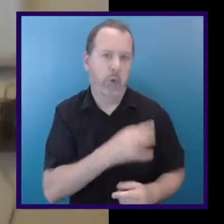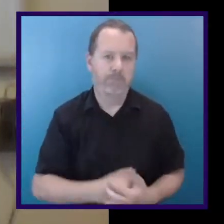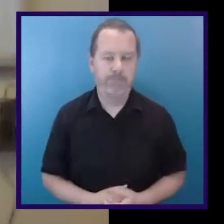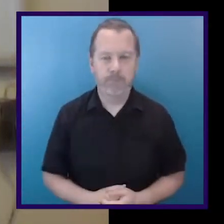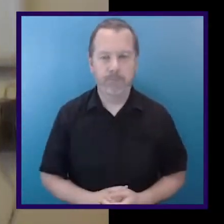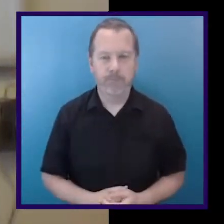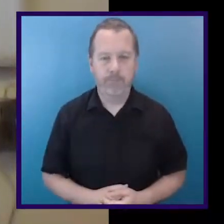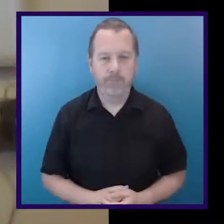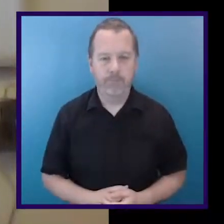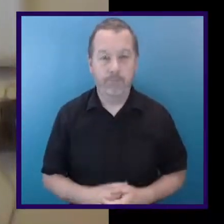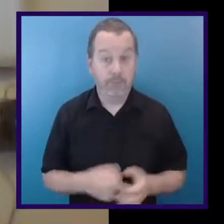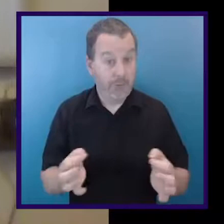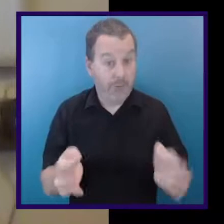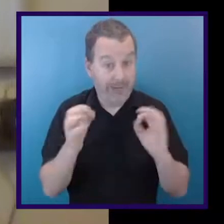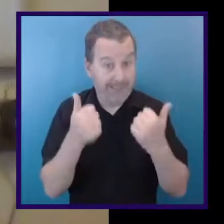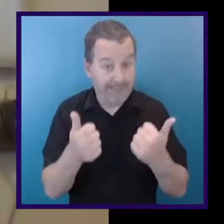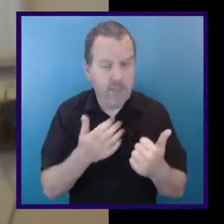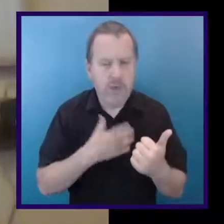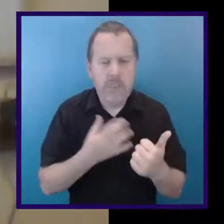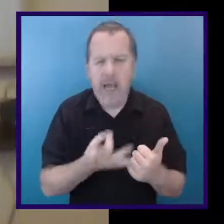Great, great.